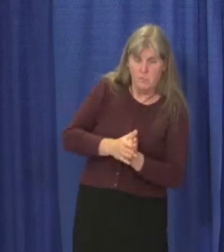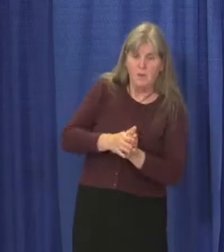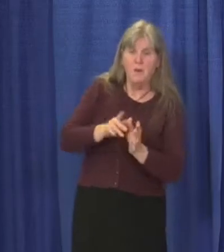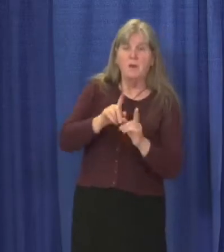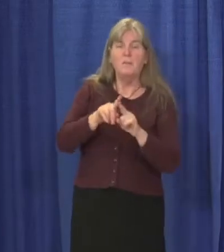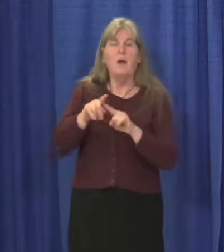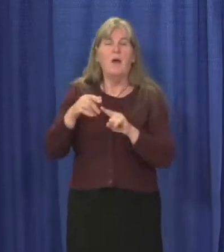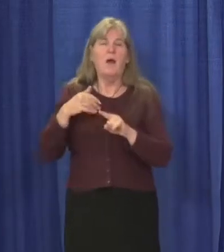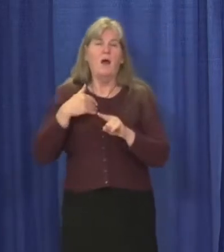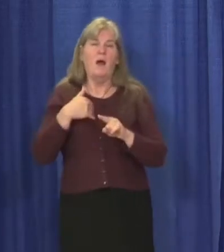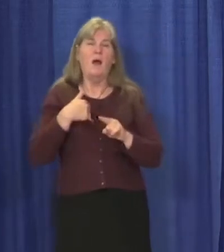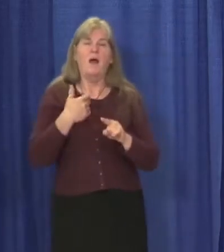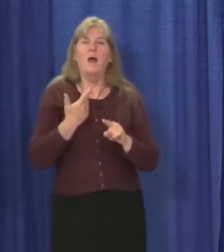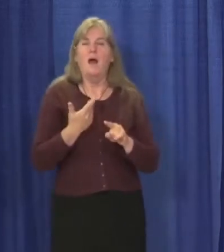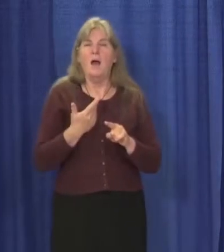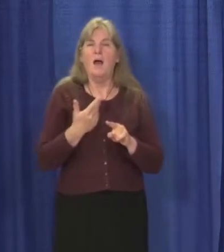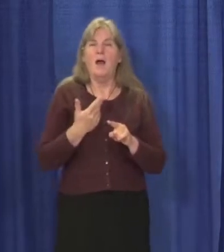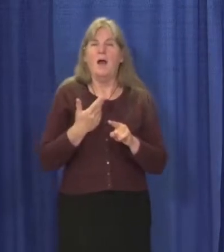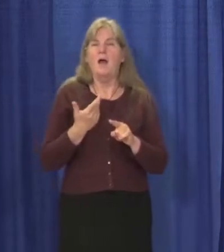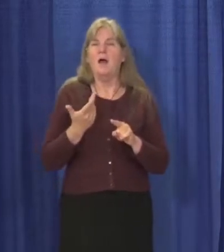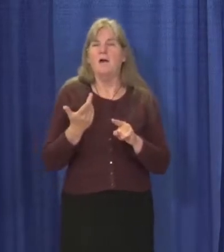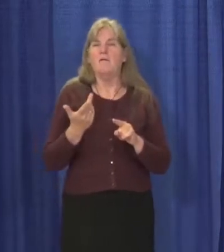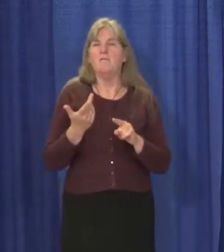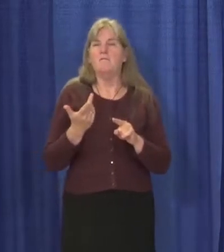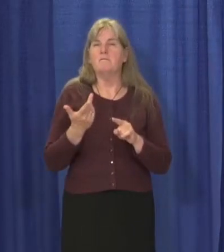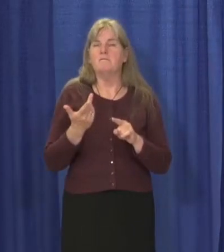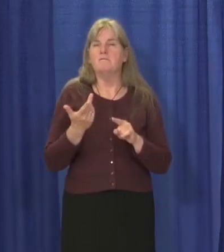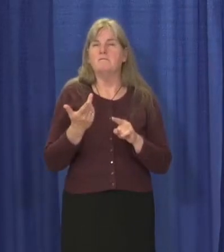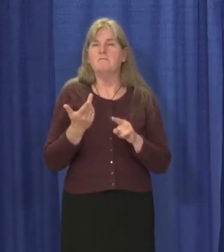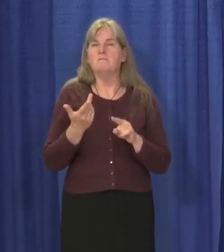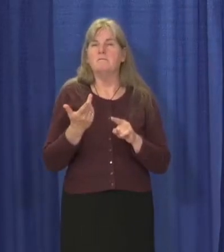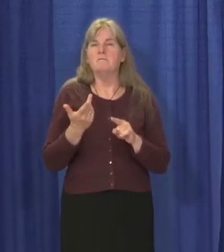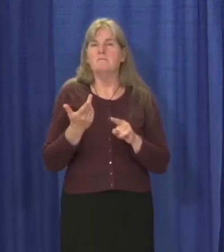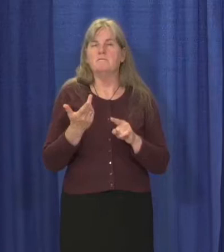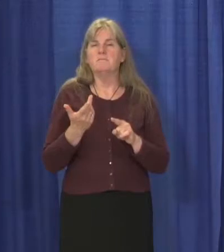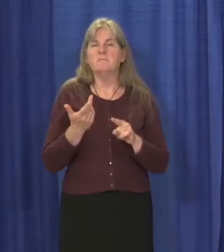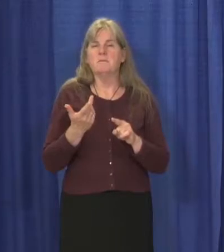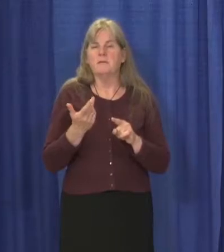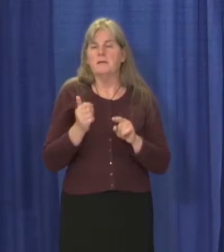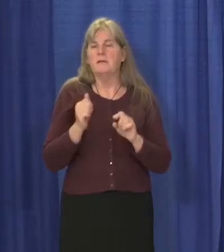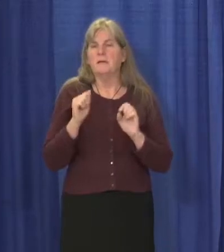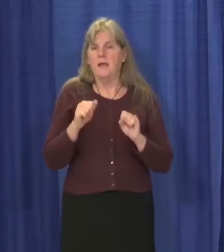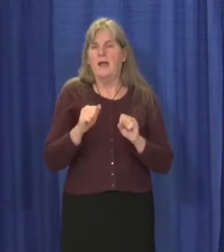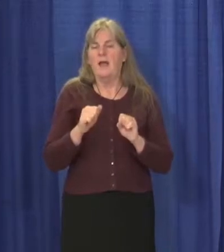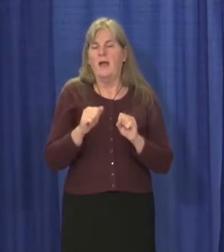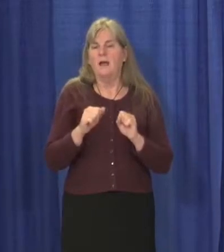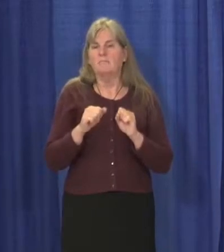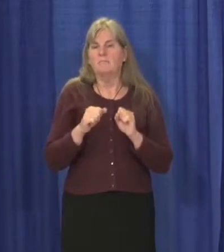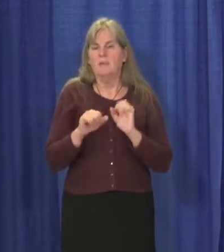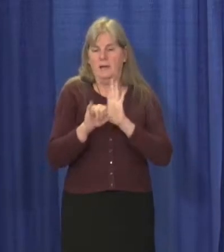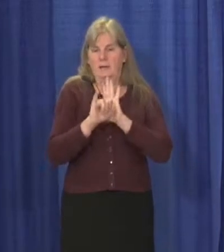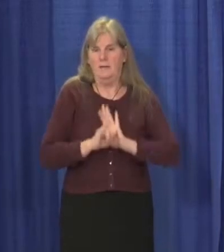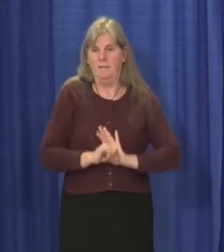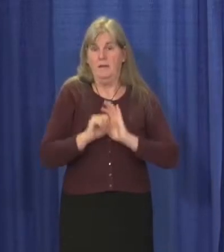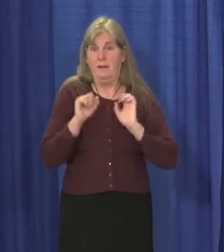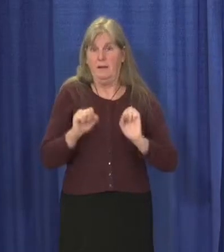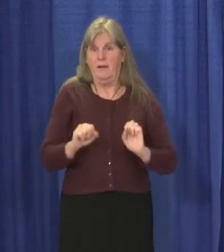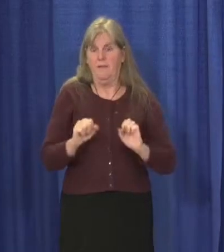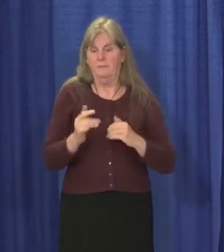network including the pediatric colleagues so it is something that is quite easy to attract.